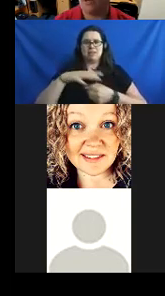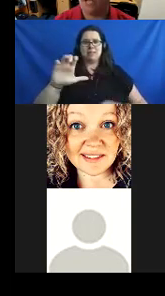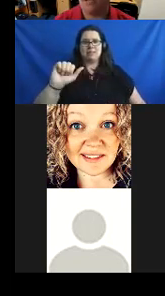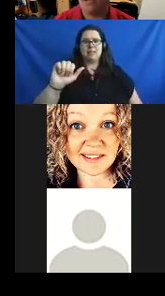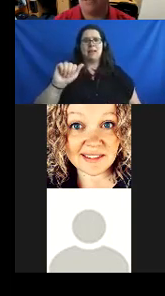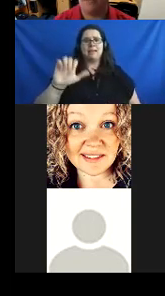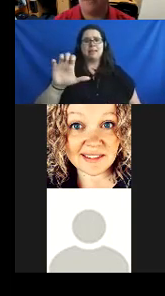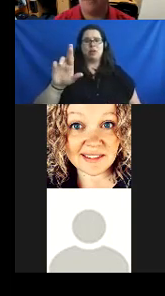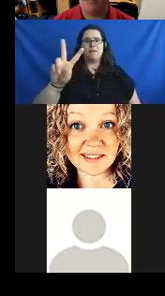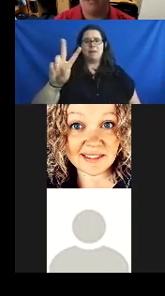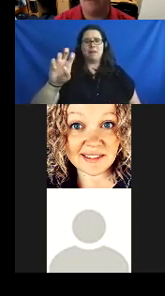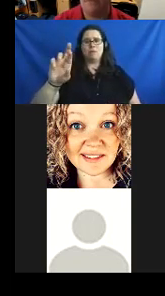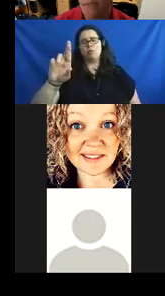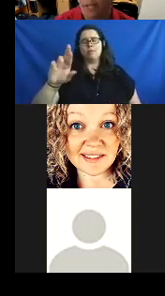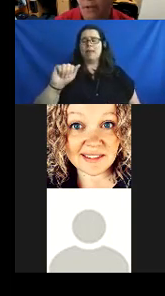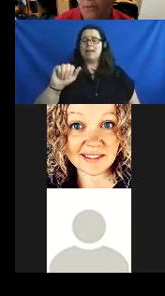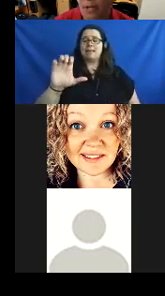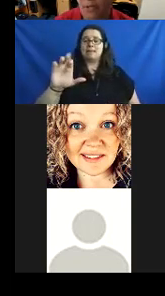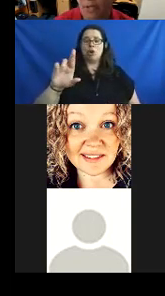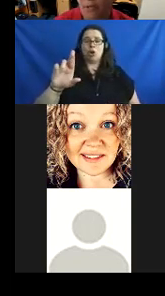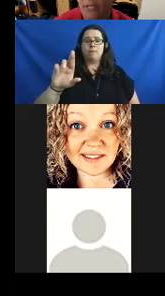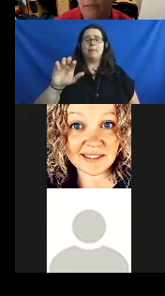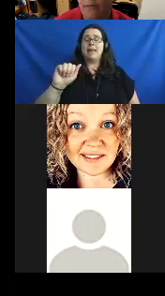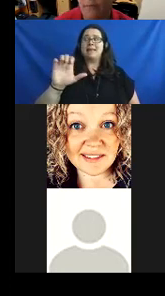LAURA, CAN YOU LET THEM KNOW HOW TO GET THAT.